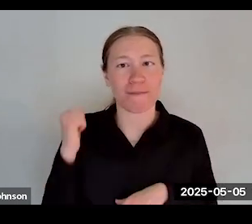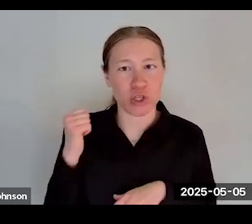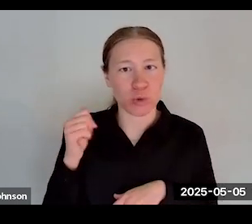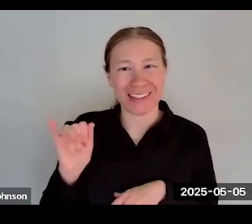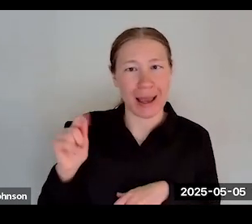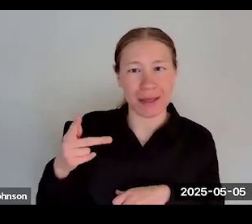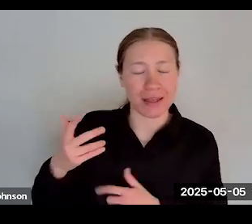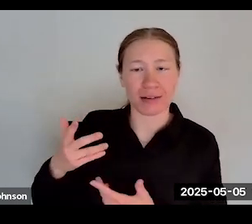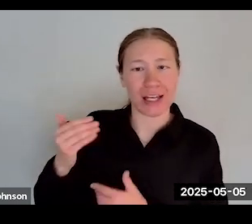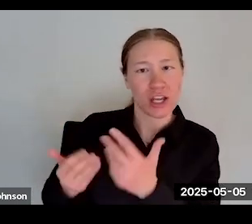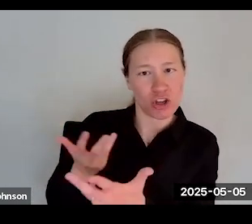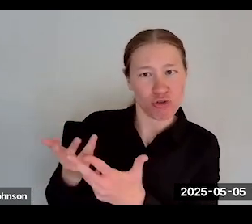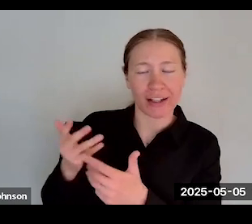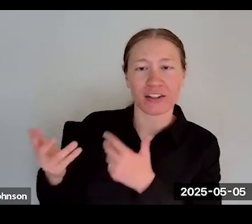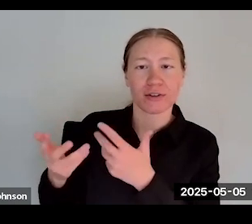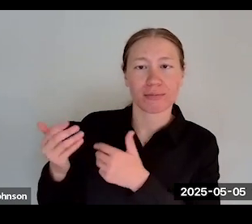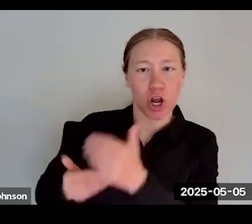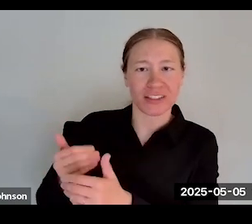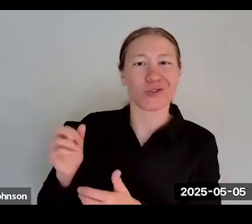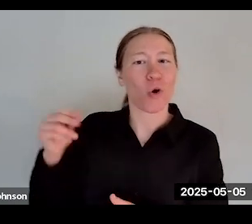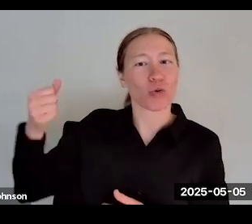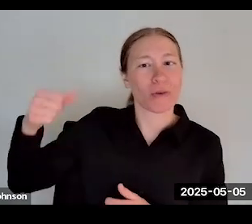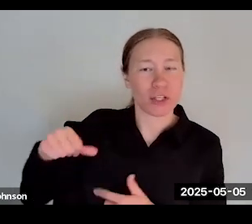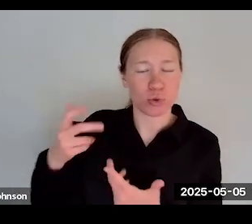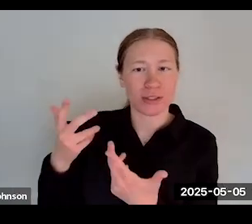or to provide accommodations as a result of any discipline.